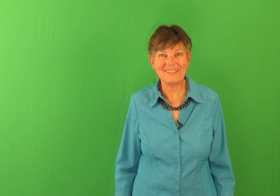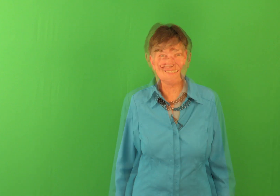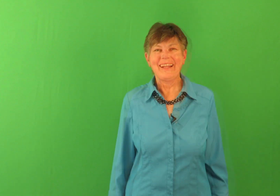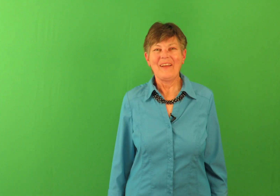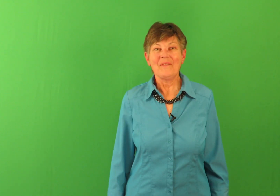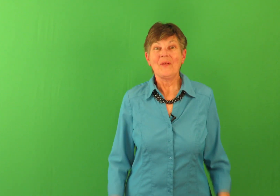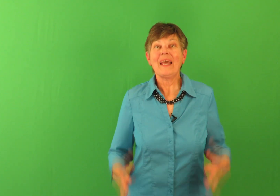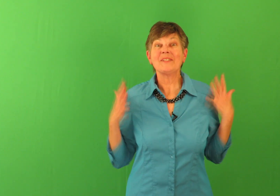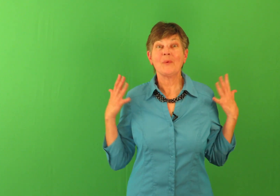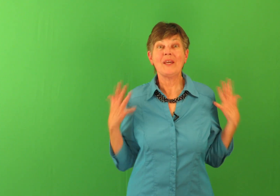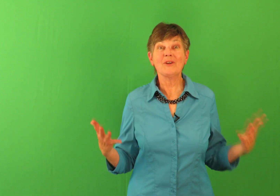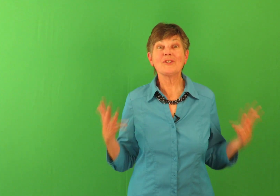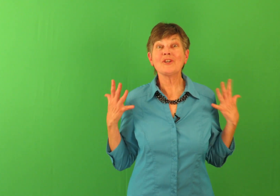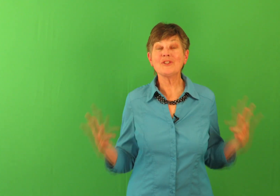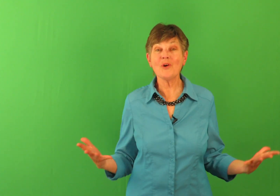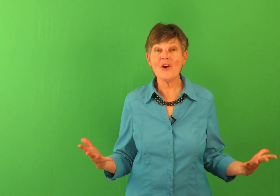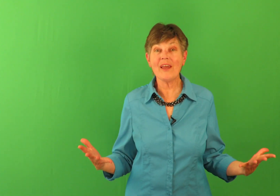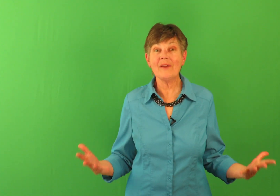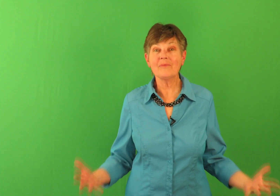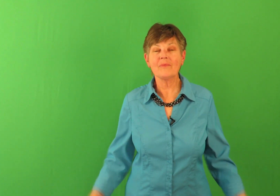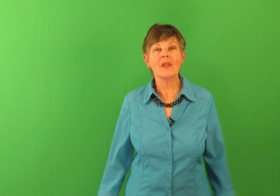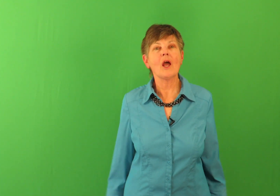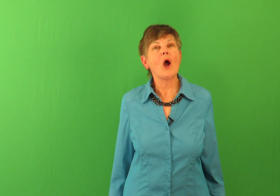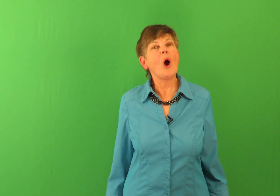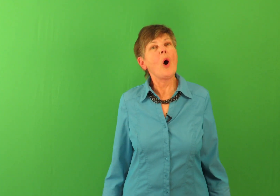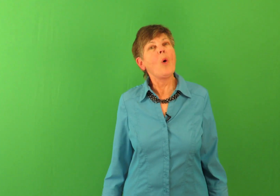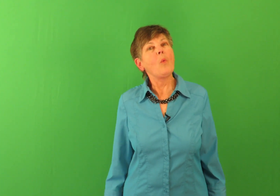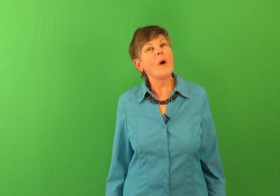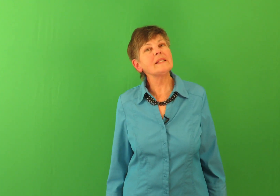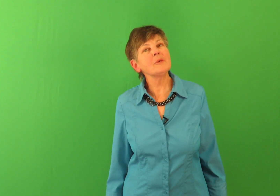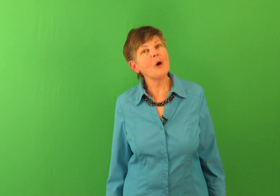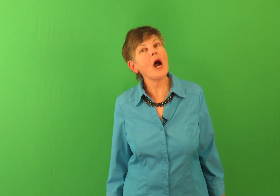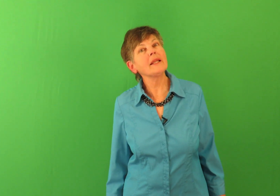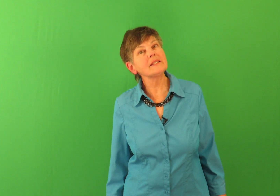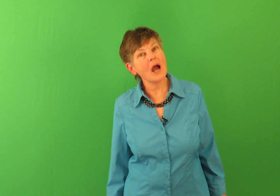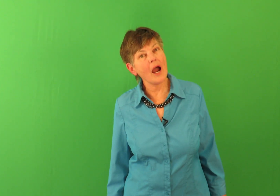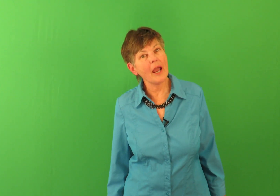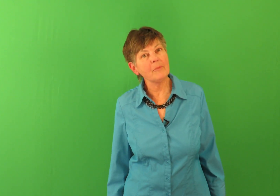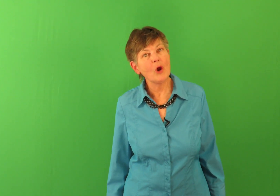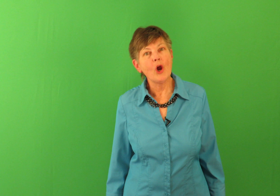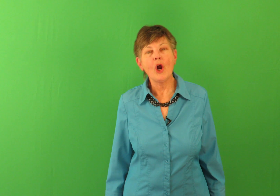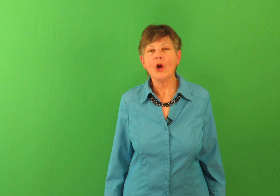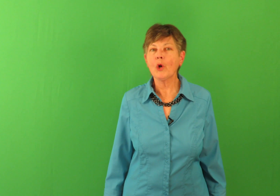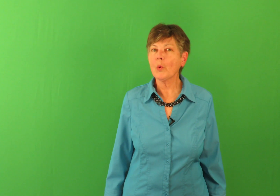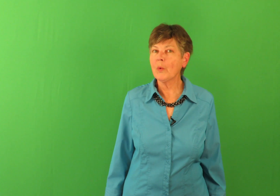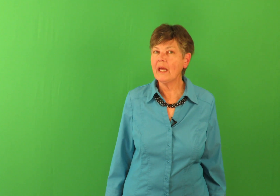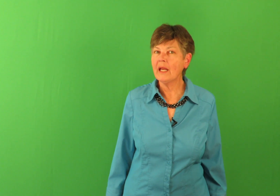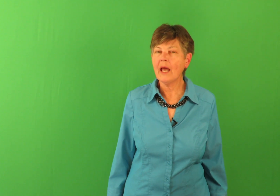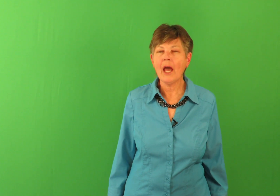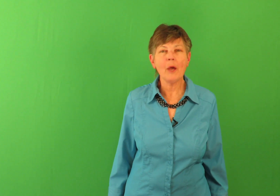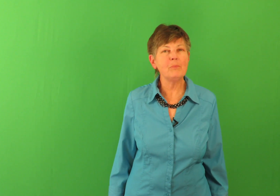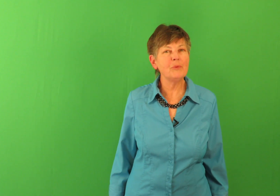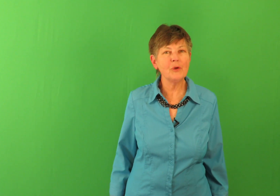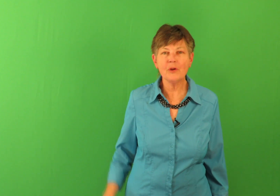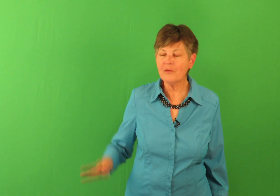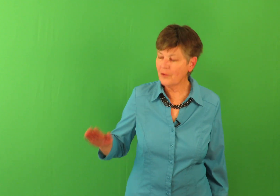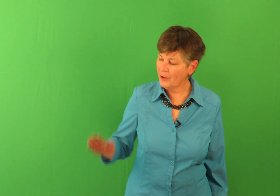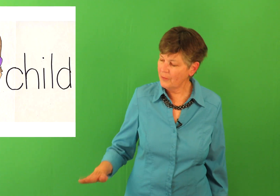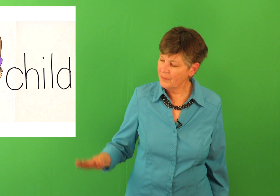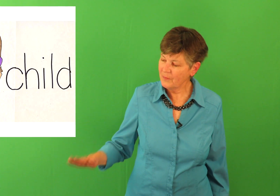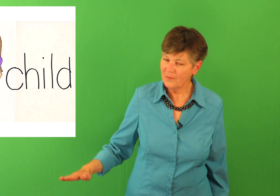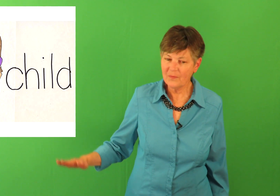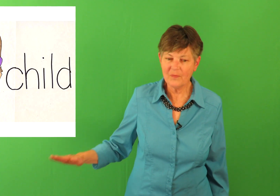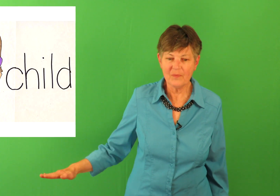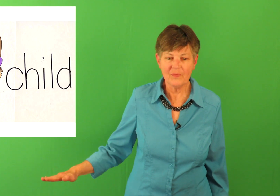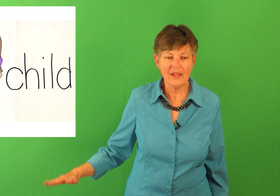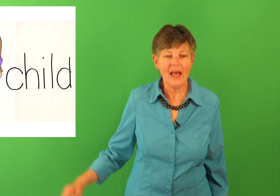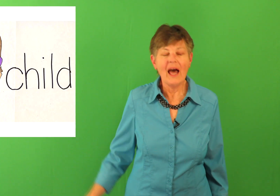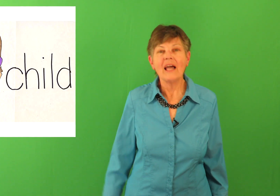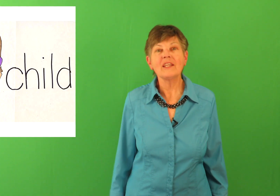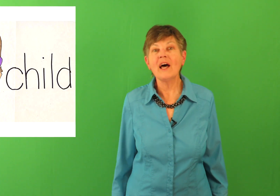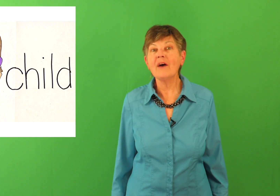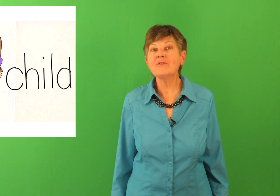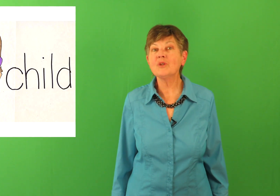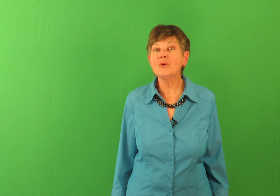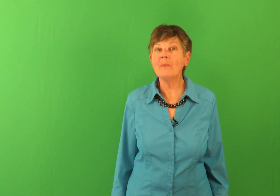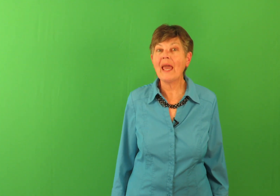okay so here's our story once upon a time kareem a beautiful love to make